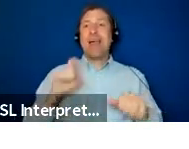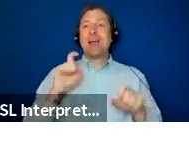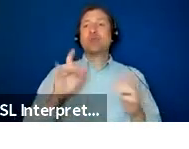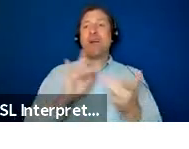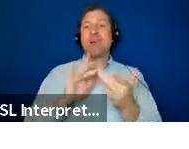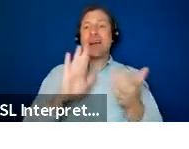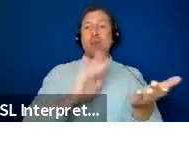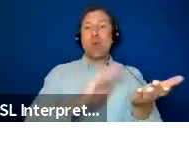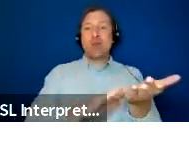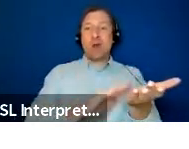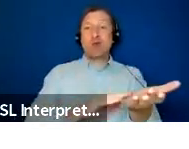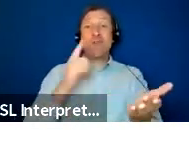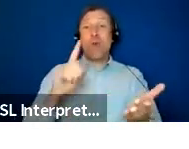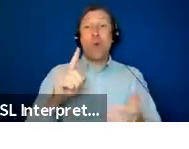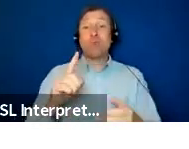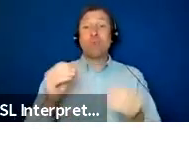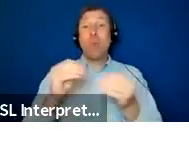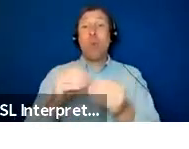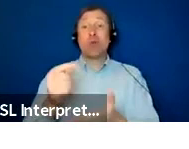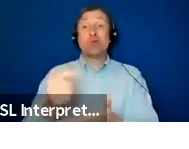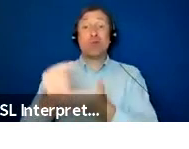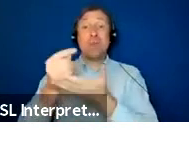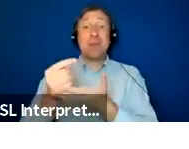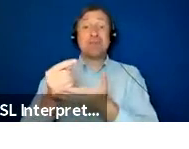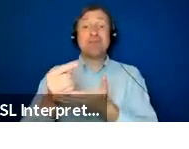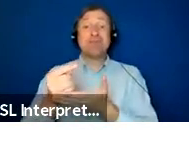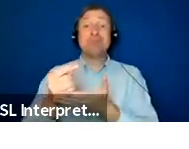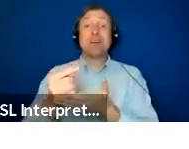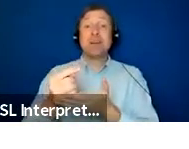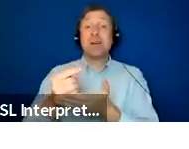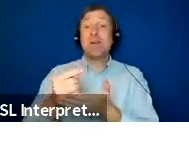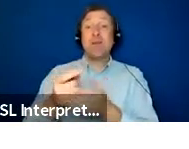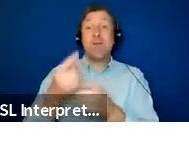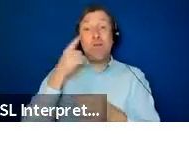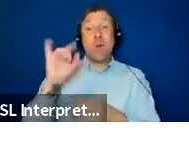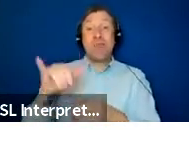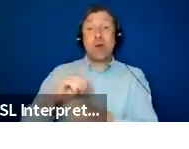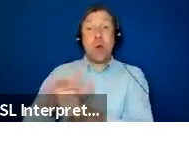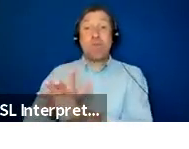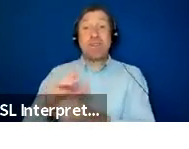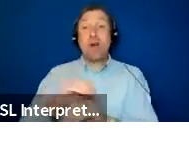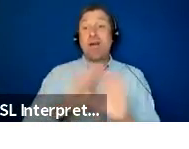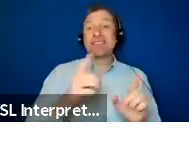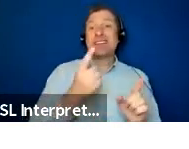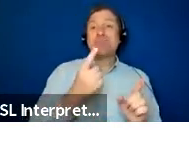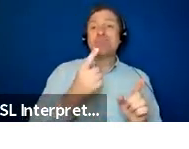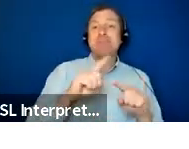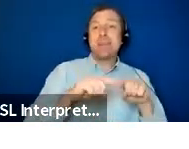for further treatment, with respect to COVID. Obviously depending on what your symptoms are and what the situation is,